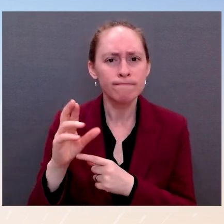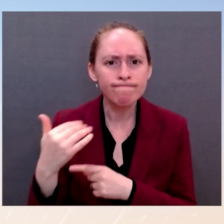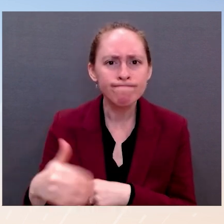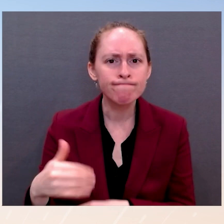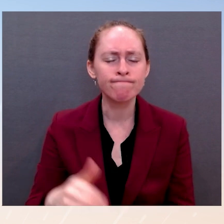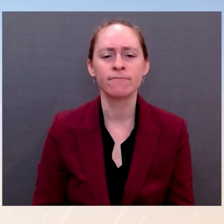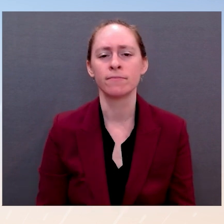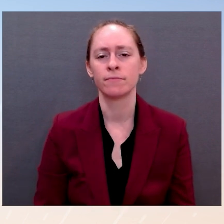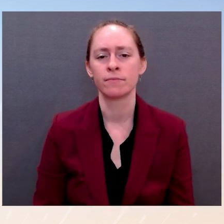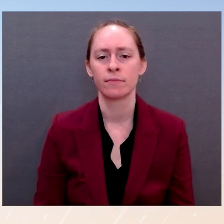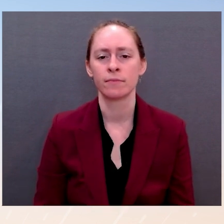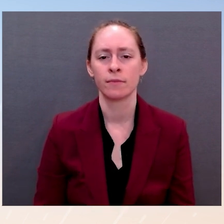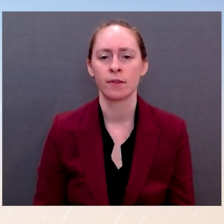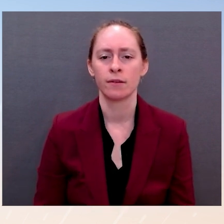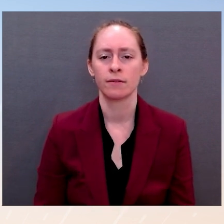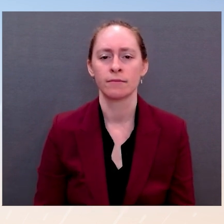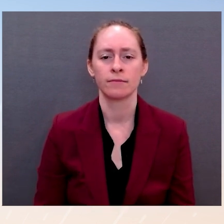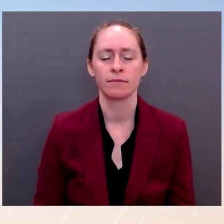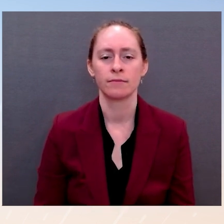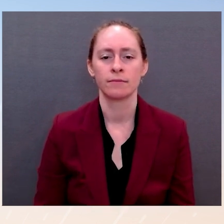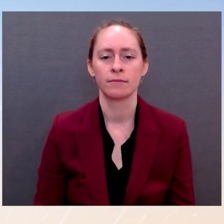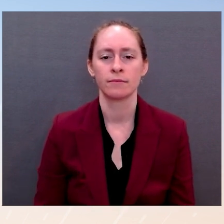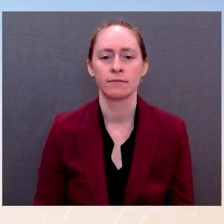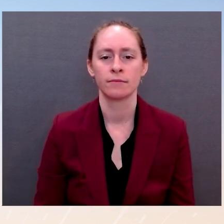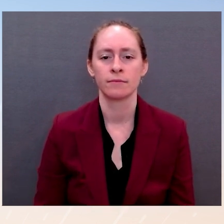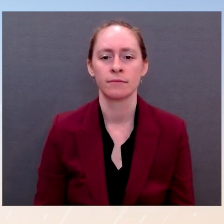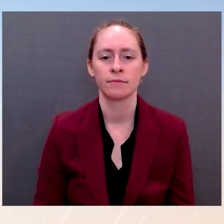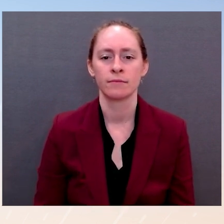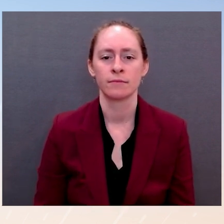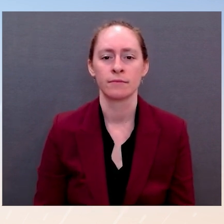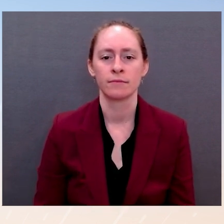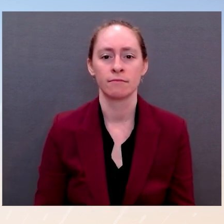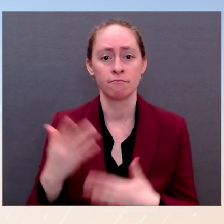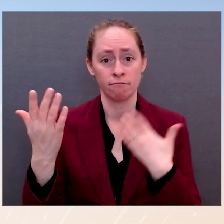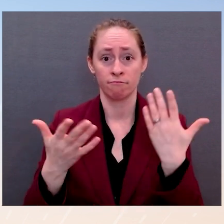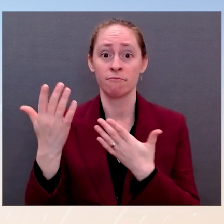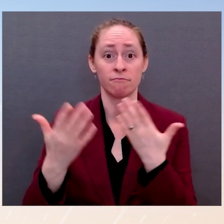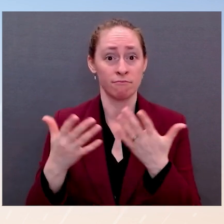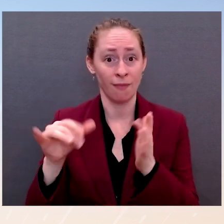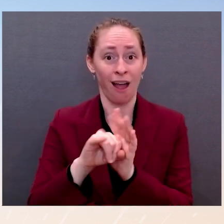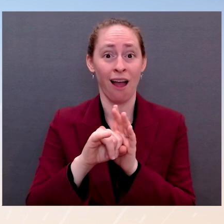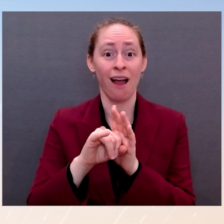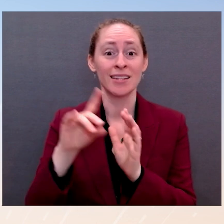And these aggressive types, even though they may be found in an early stage,